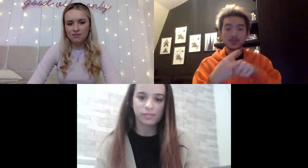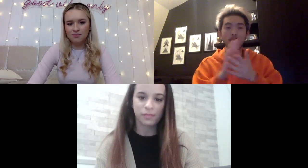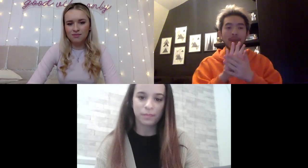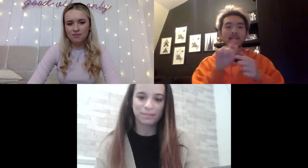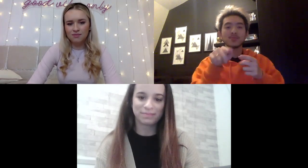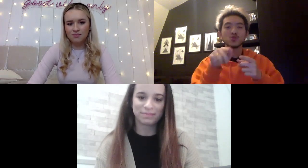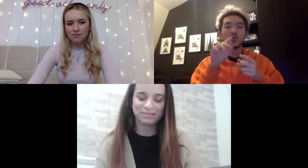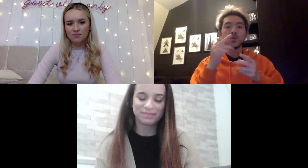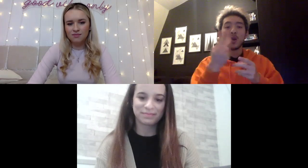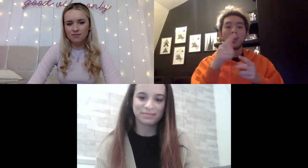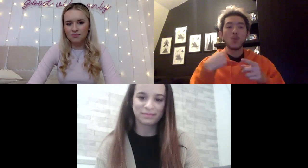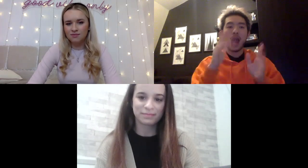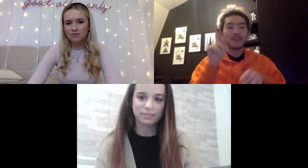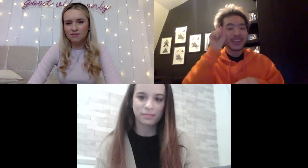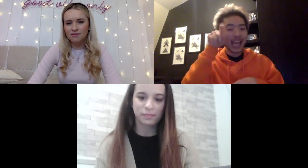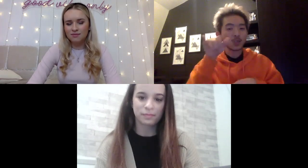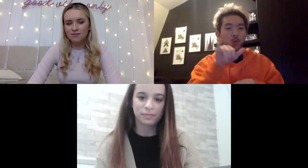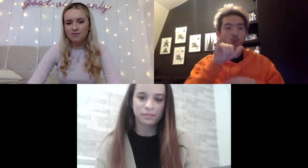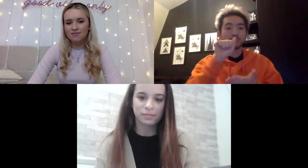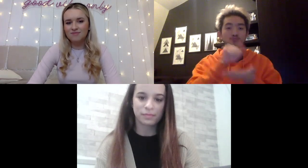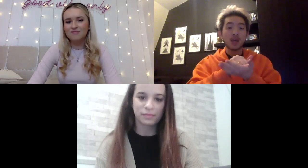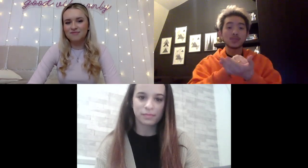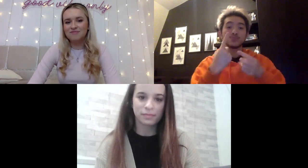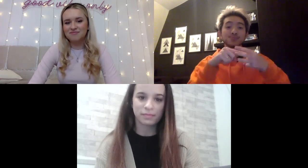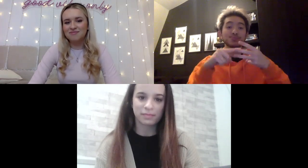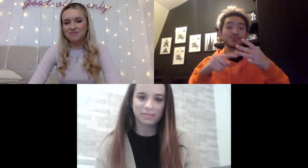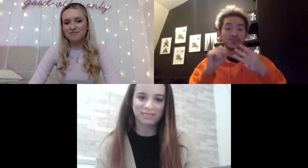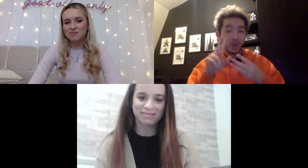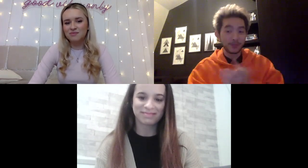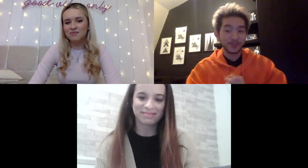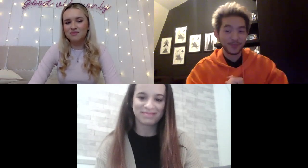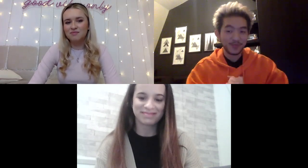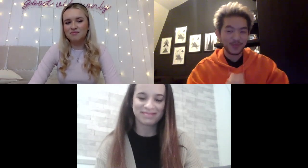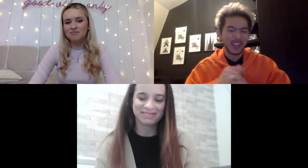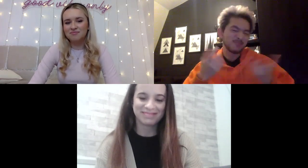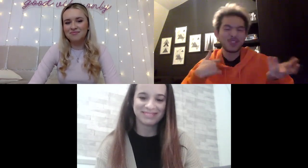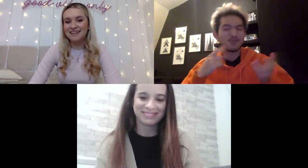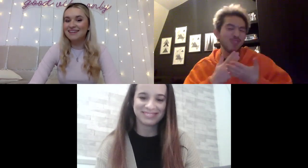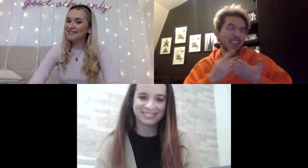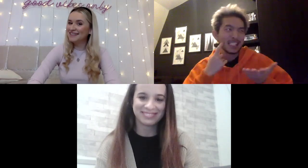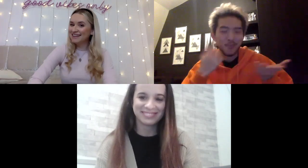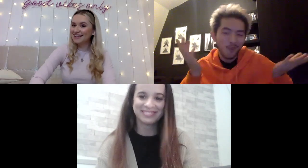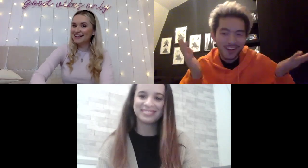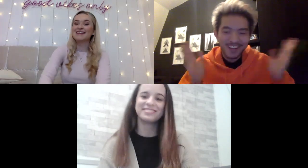B: We will have to guess which one is the correct answer! B: Just pretty simple init?